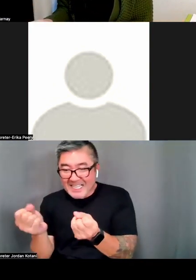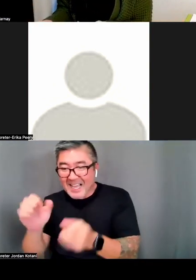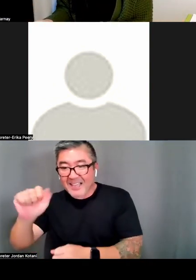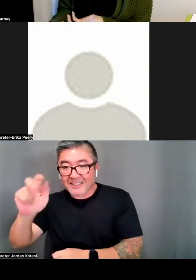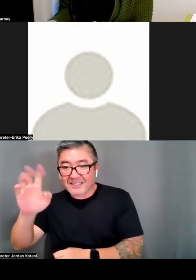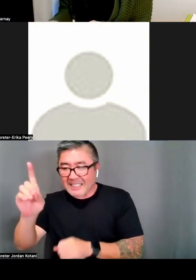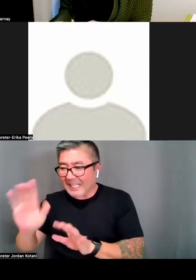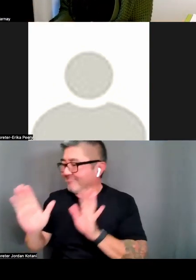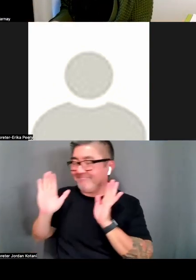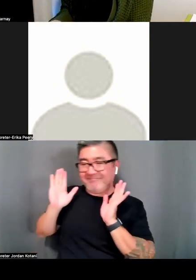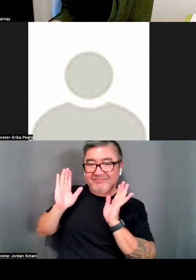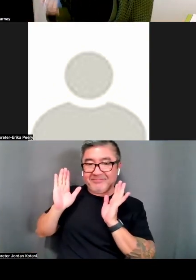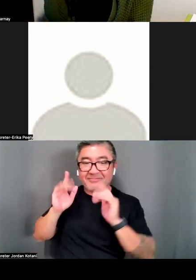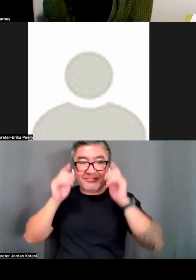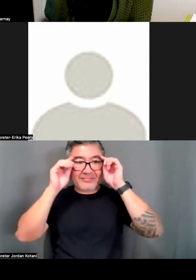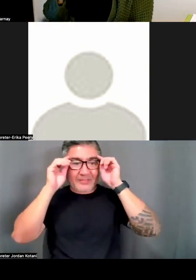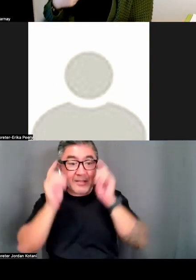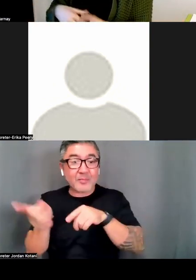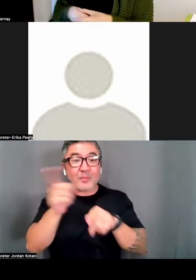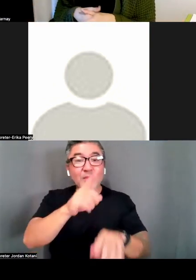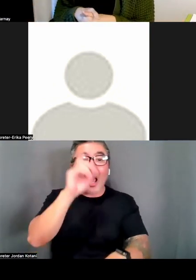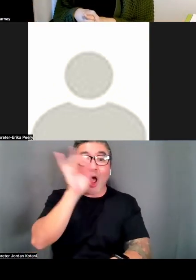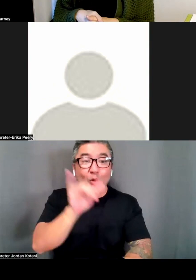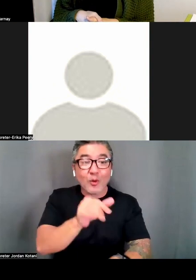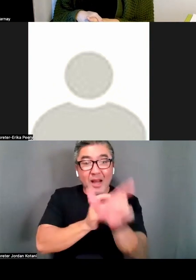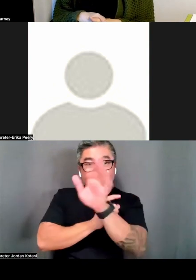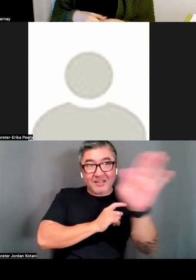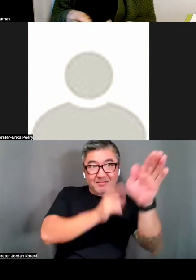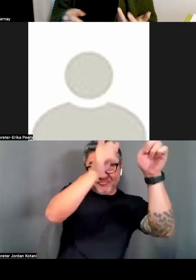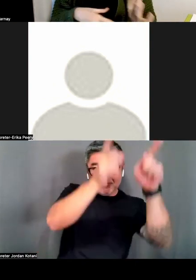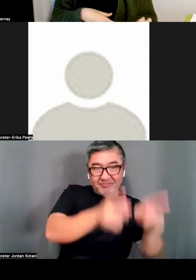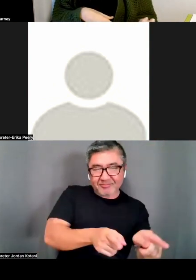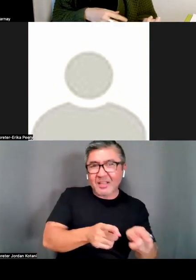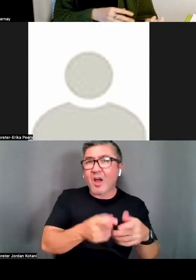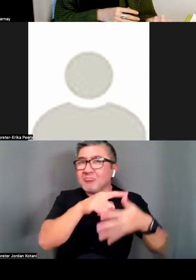strategies that we can use when we're helping those individuals. For those that have that